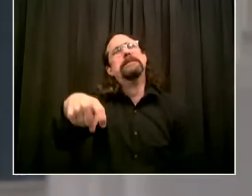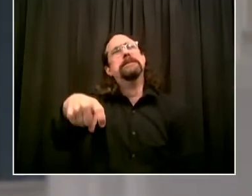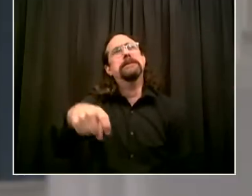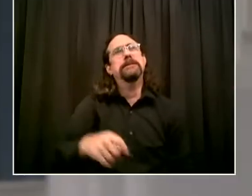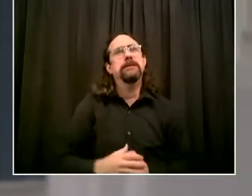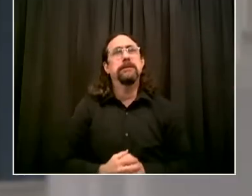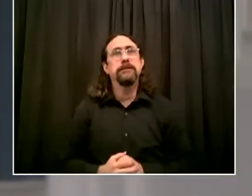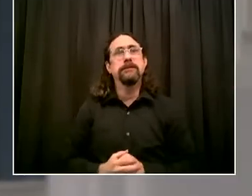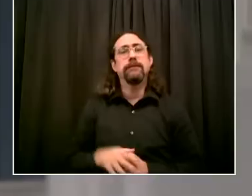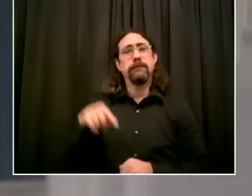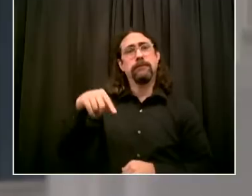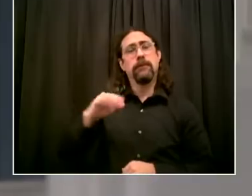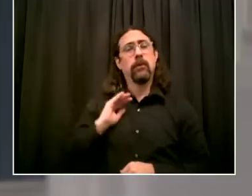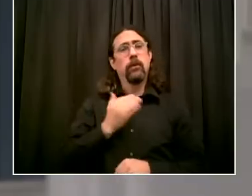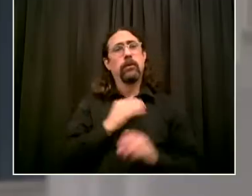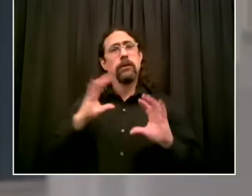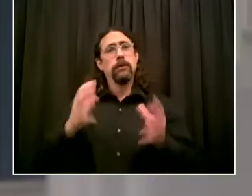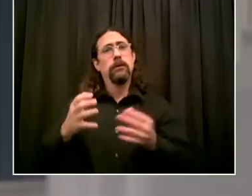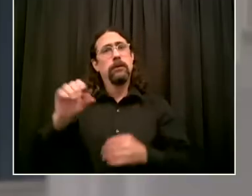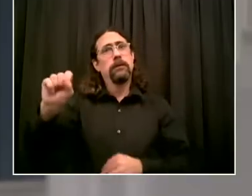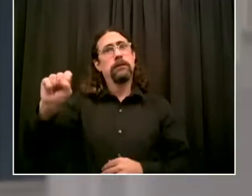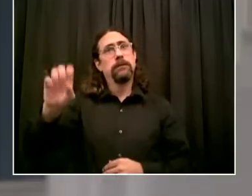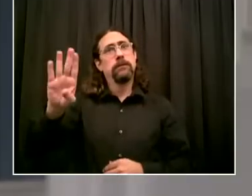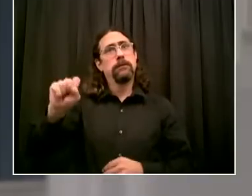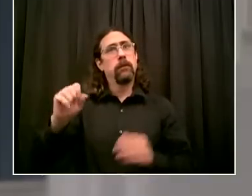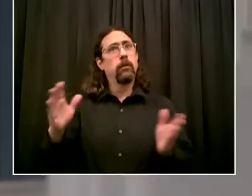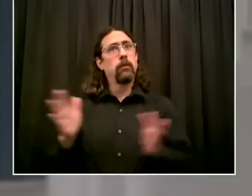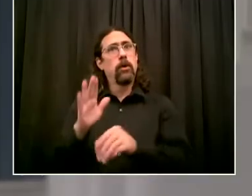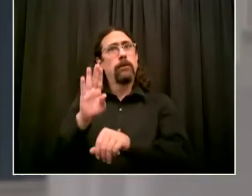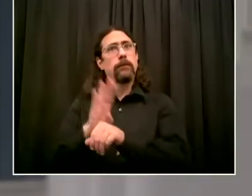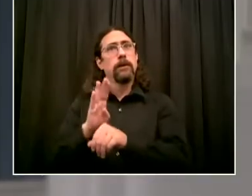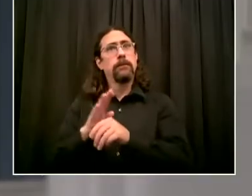SERVICES, WE'VE BEEN IN THE NEIGHBORHOODS AND BEEN SPEAKING TO OUR BUSINESSES, BUT ALSO, WE HAVE RECORDED A